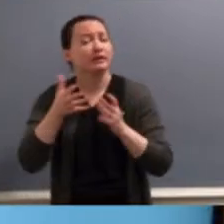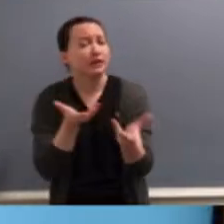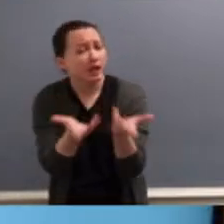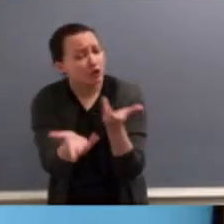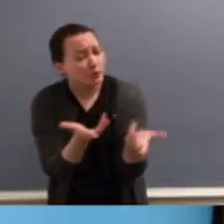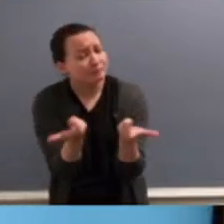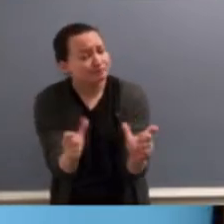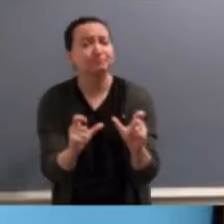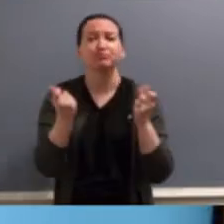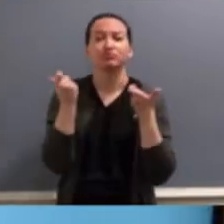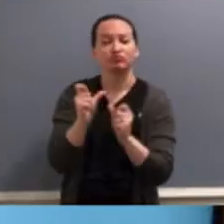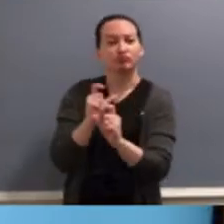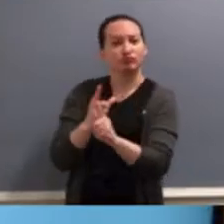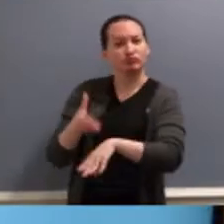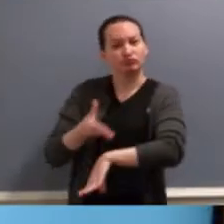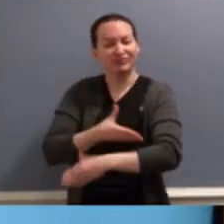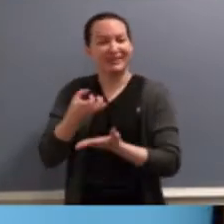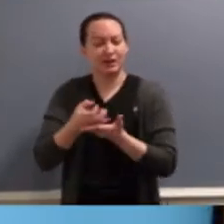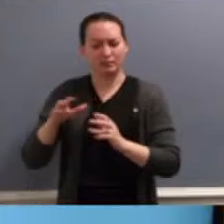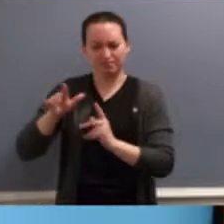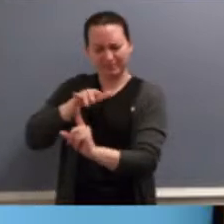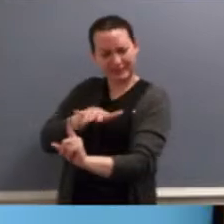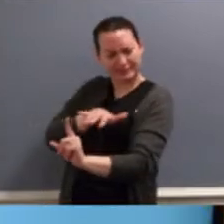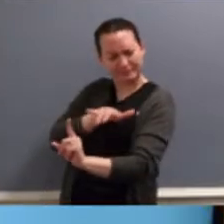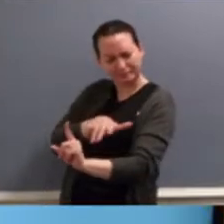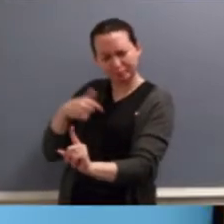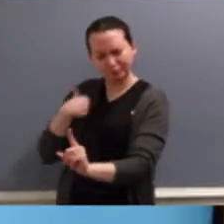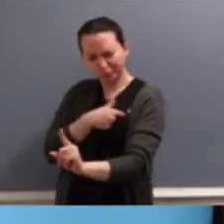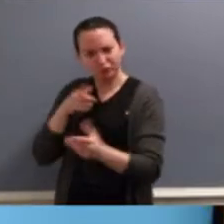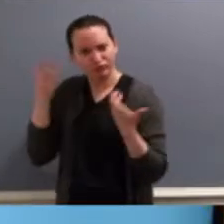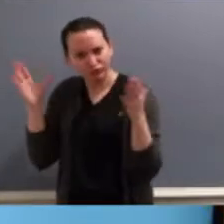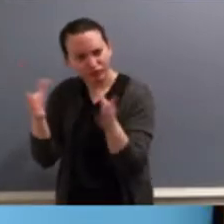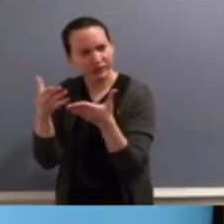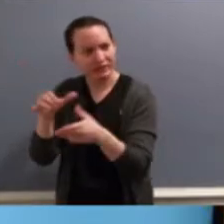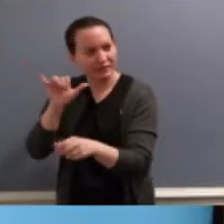continues the economic disparity study that we are doing within that department it also